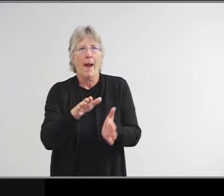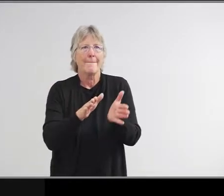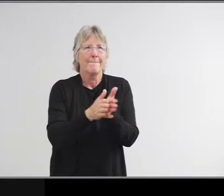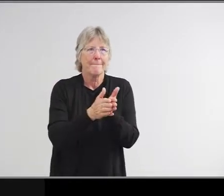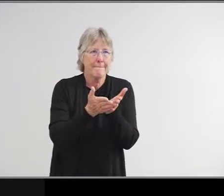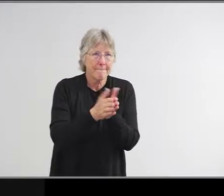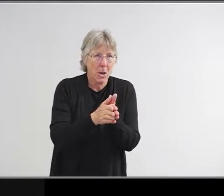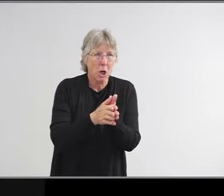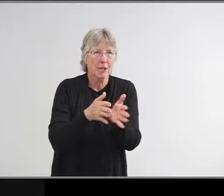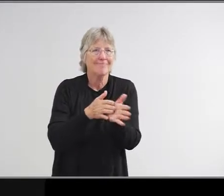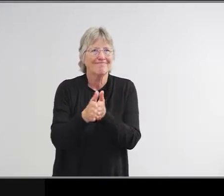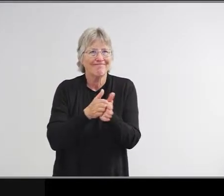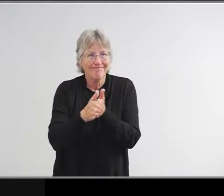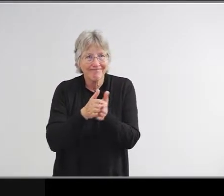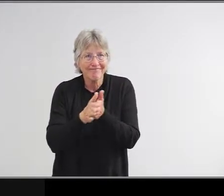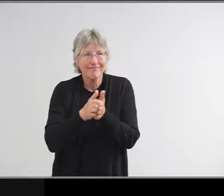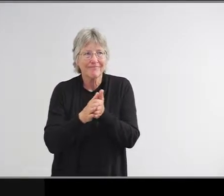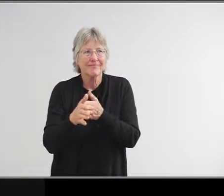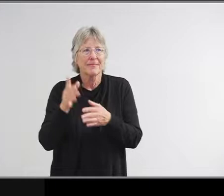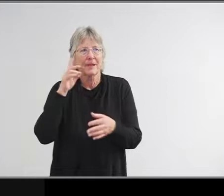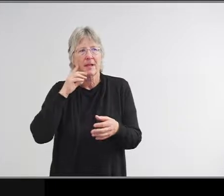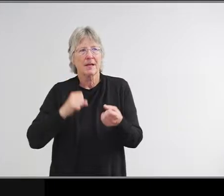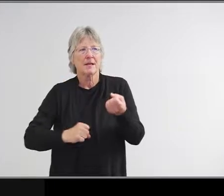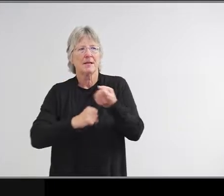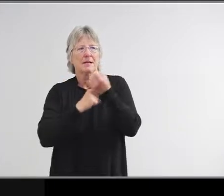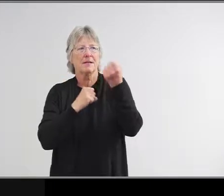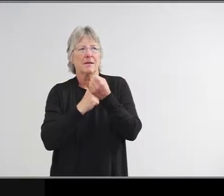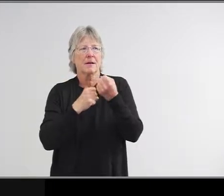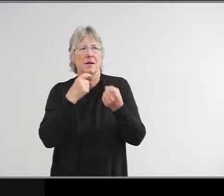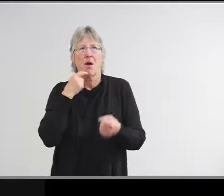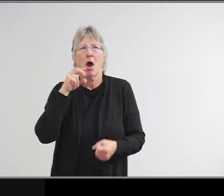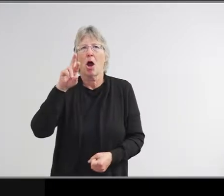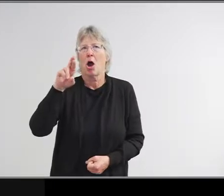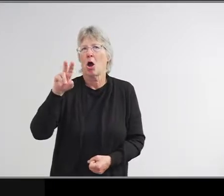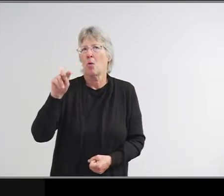which has been sponsored generously by the Rotary Club of Long beach,